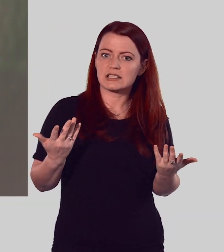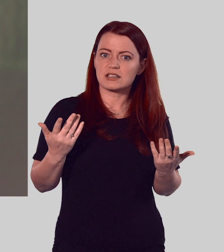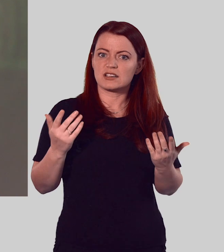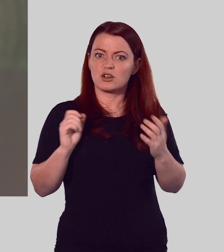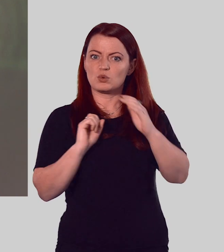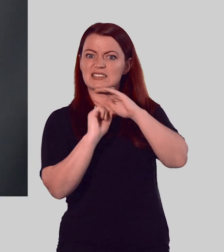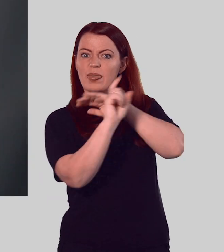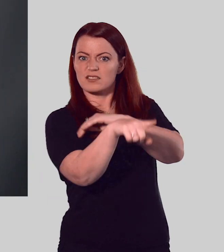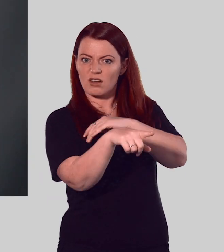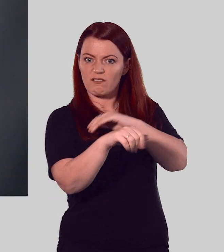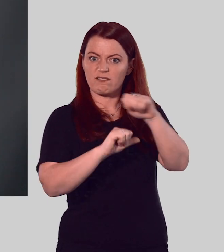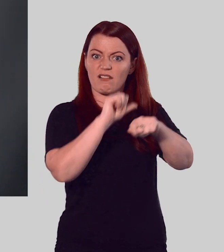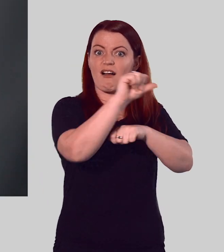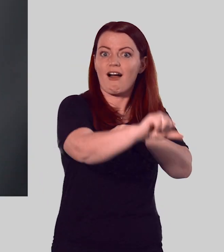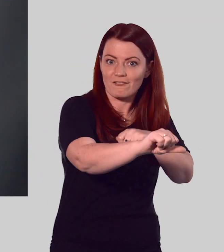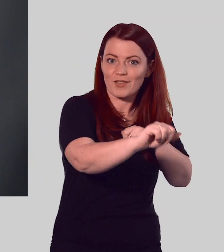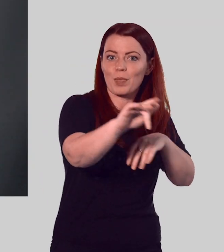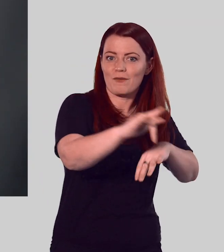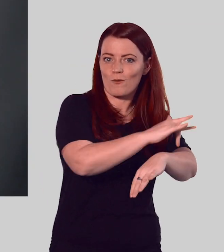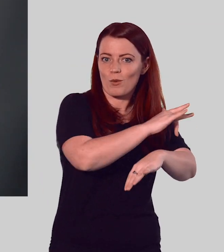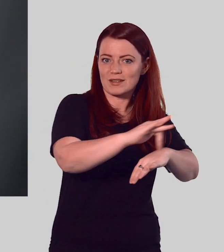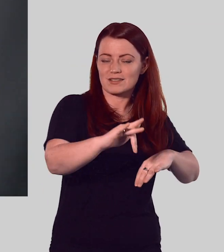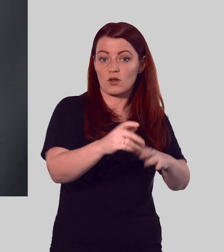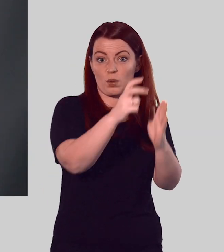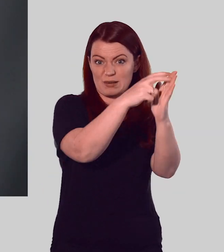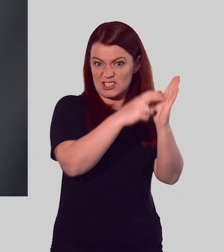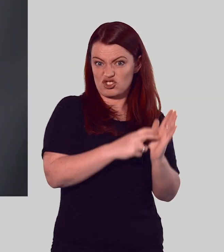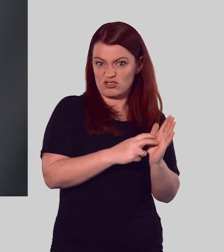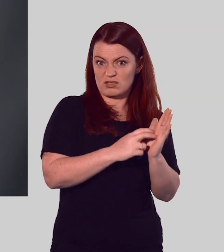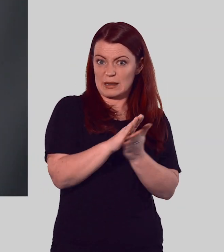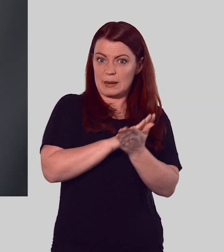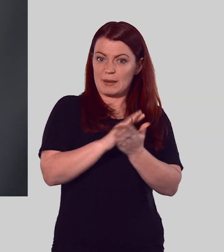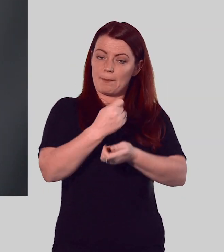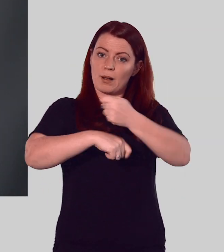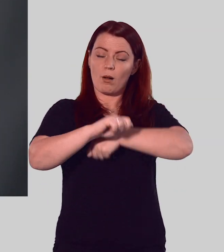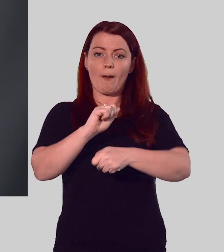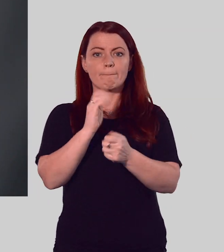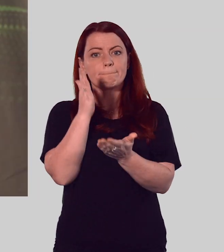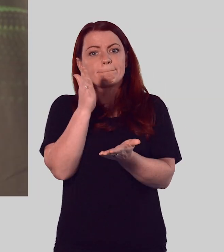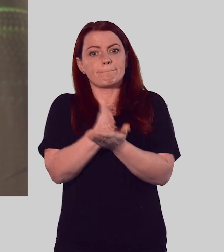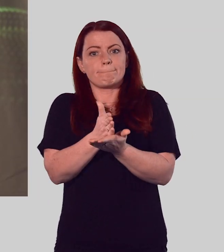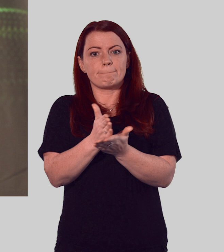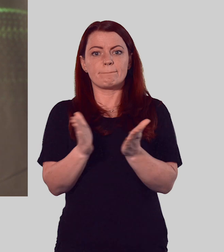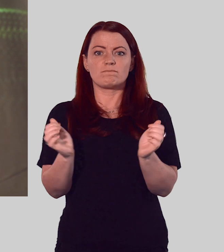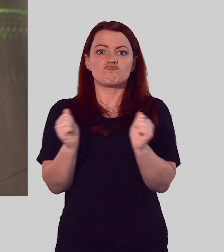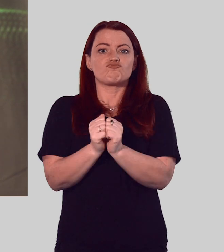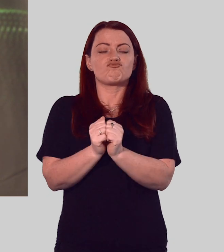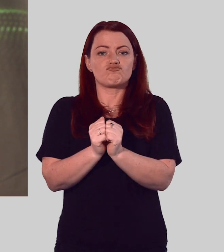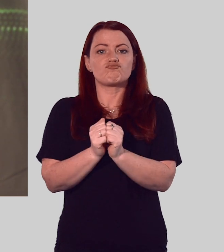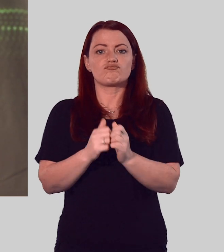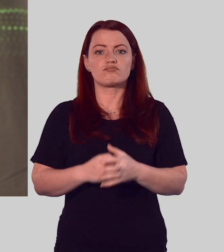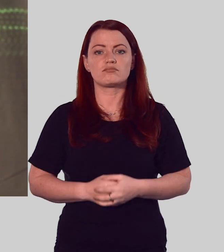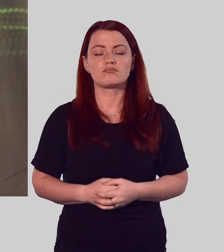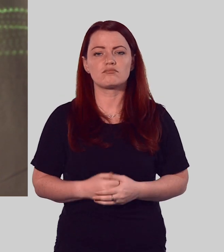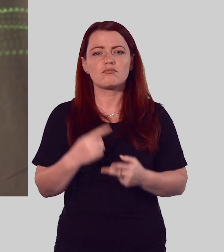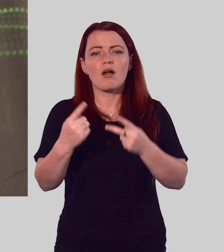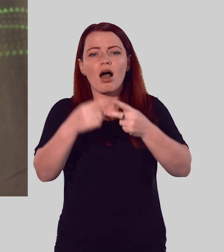so the petition added authenticity to the piece. Other elements of the production included